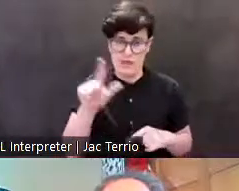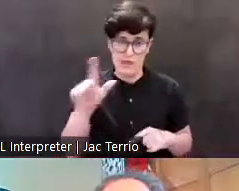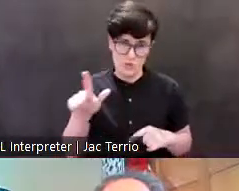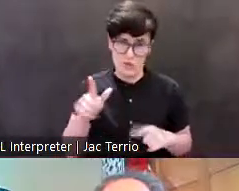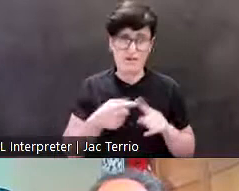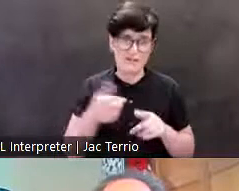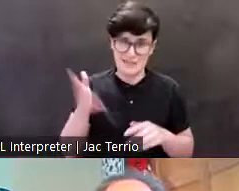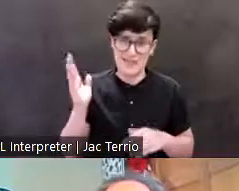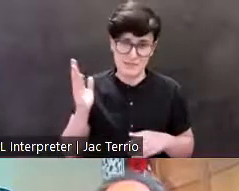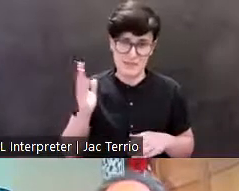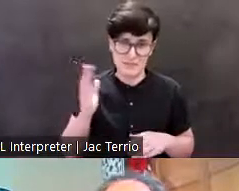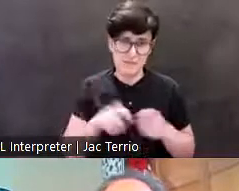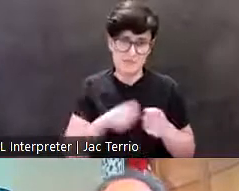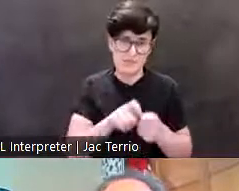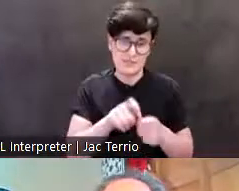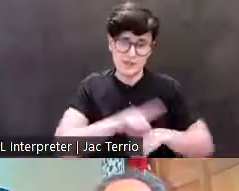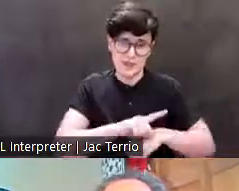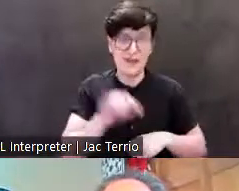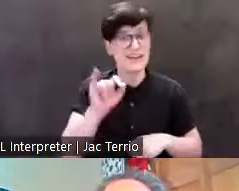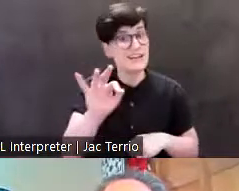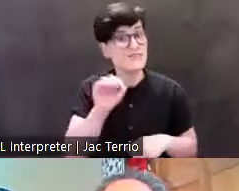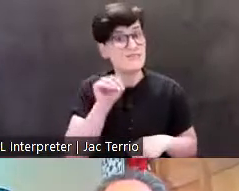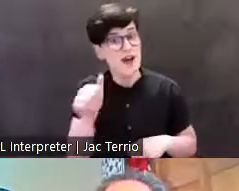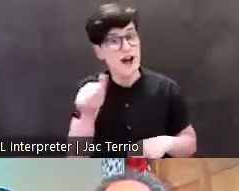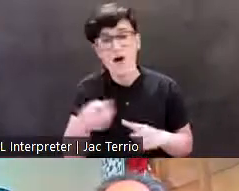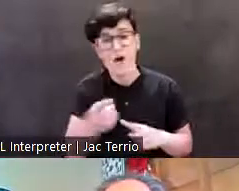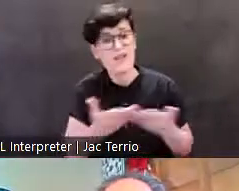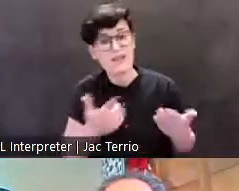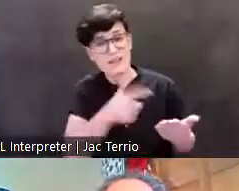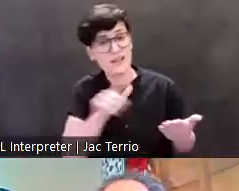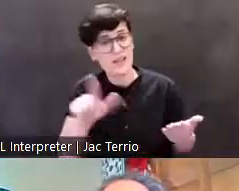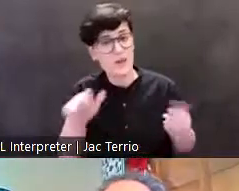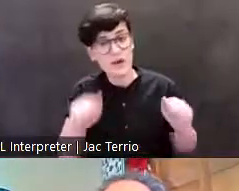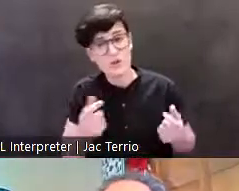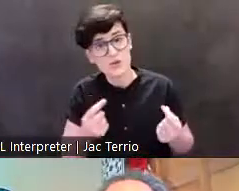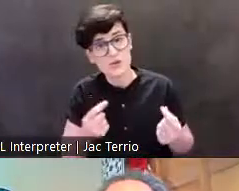you don't go, the only thing the landlord can do is serve you that next paper which